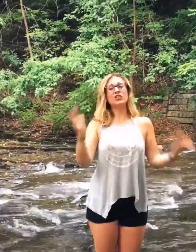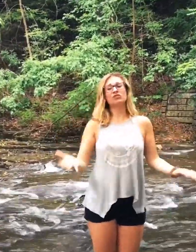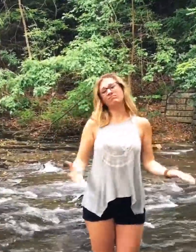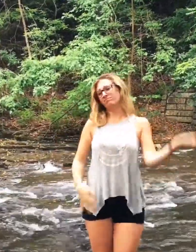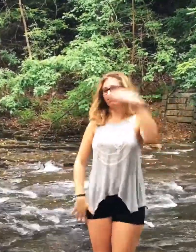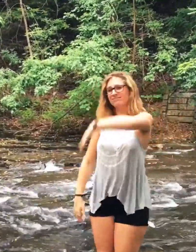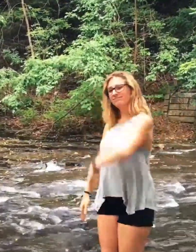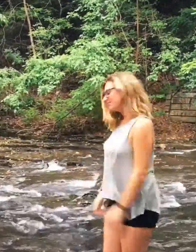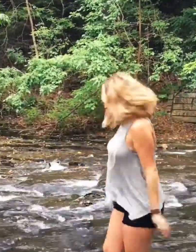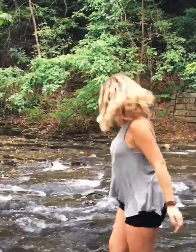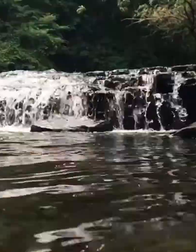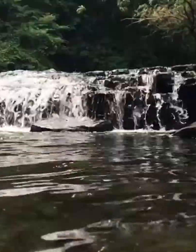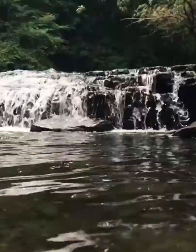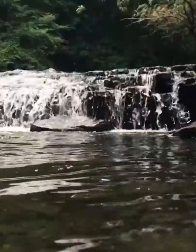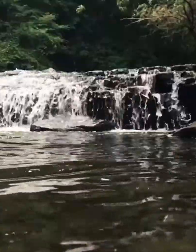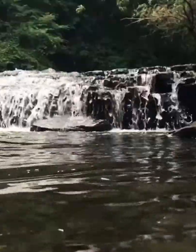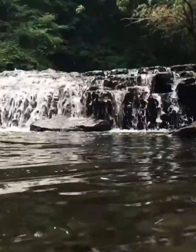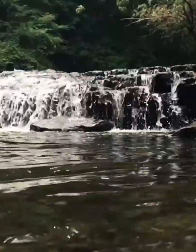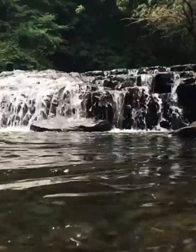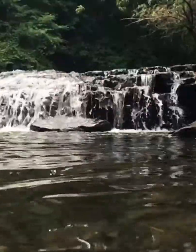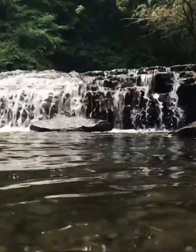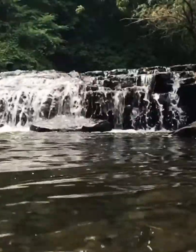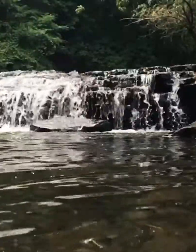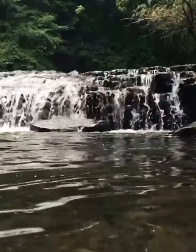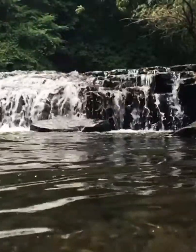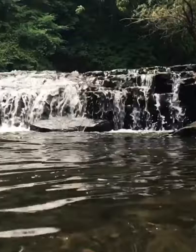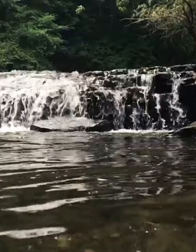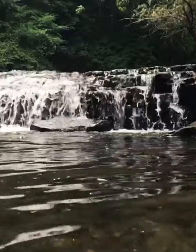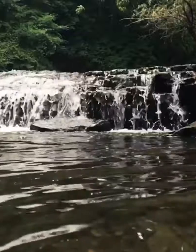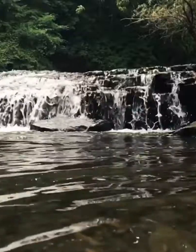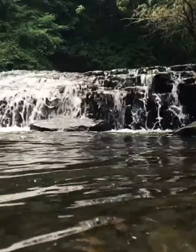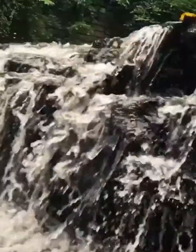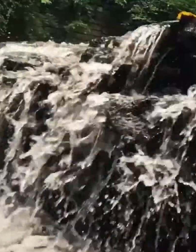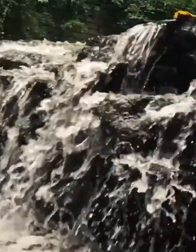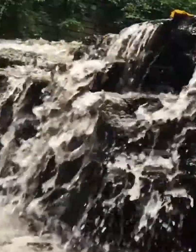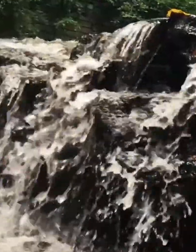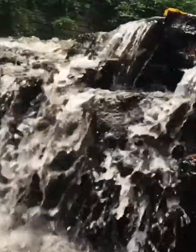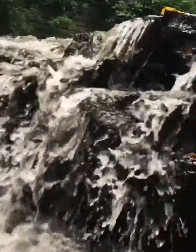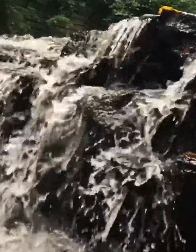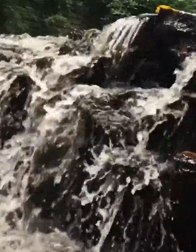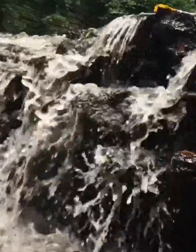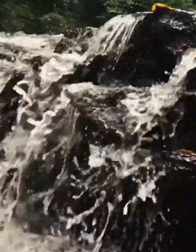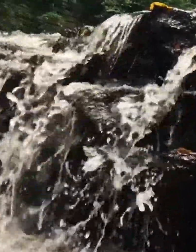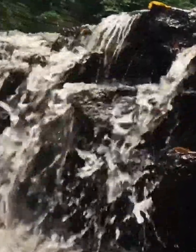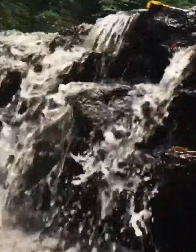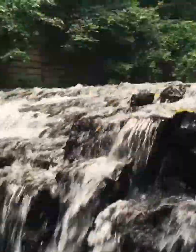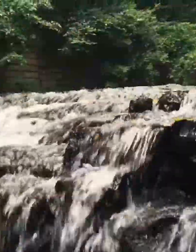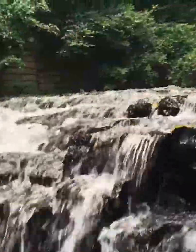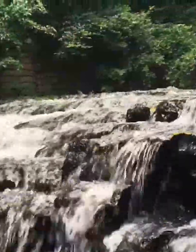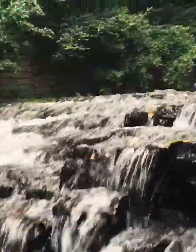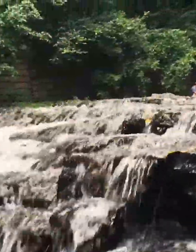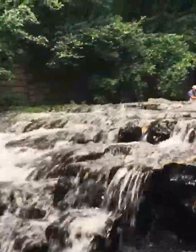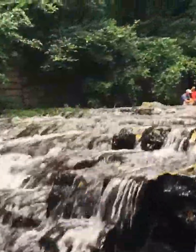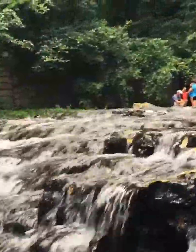Clicks forward. Clicks on the right. Clicks on right.